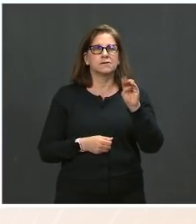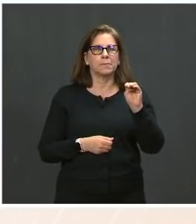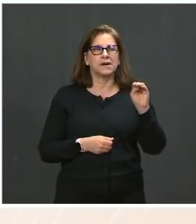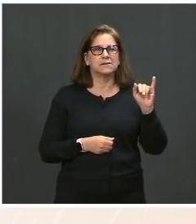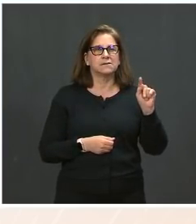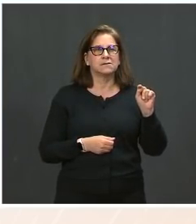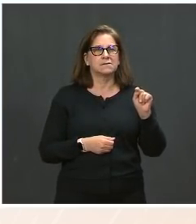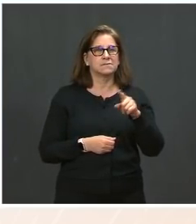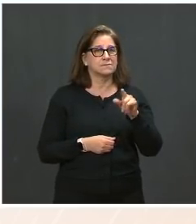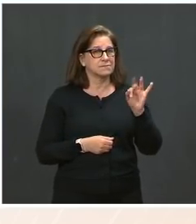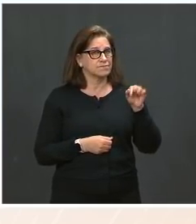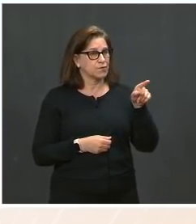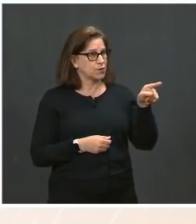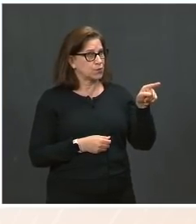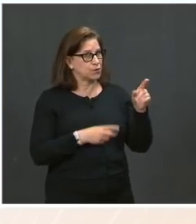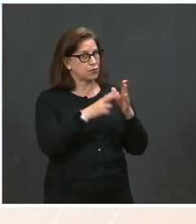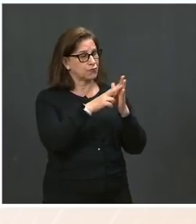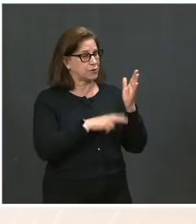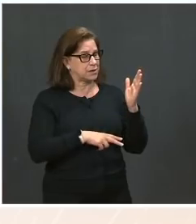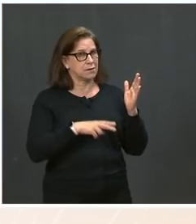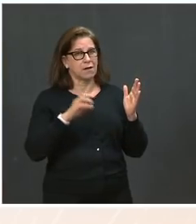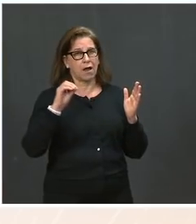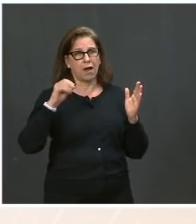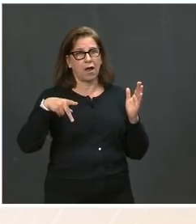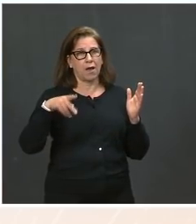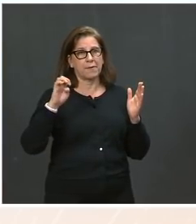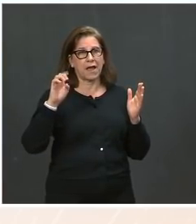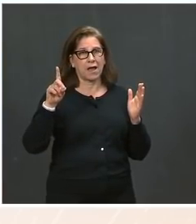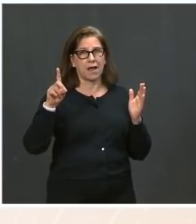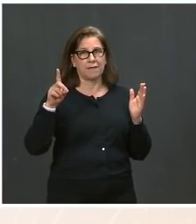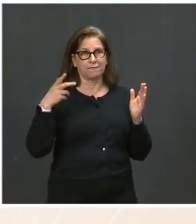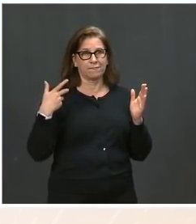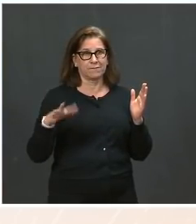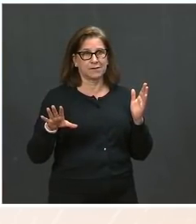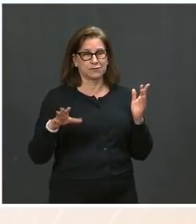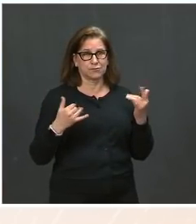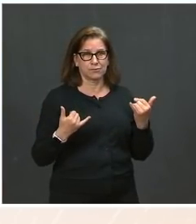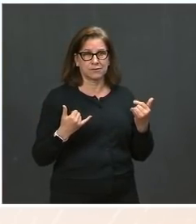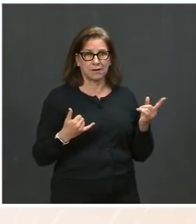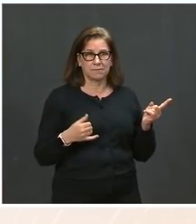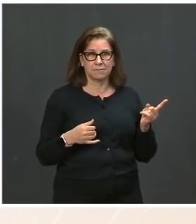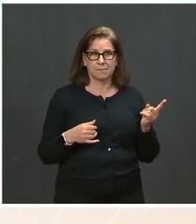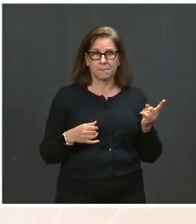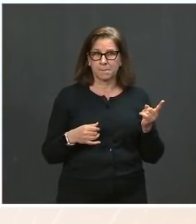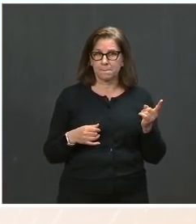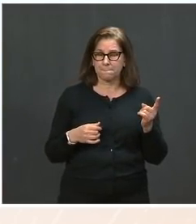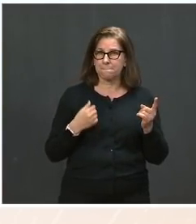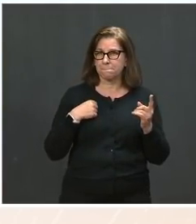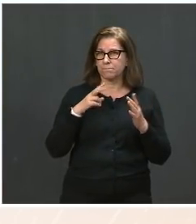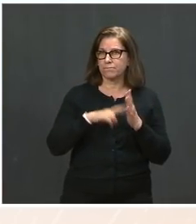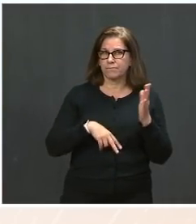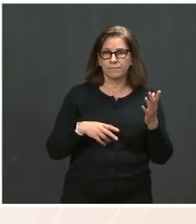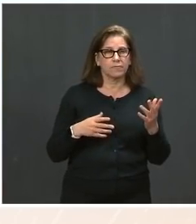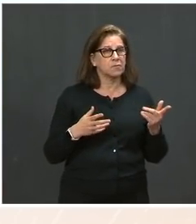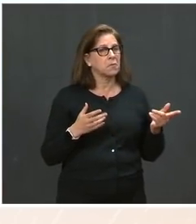or didn't read the op-ed -- either way -- The Press: I think we all read it. Ms. Psaki: Did you all read it? Oh, I'm surprised to hear. Surprised to hear.